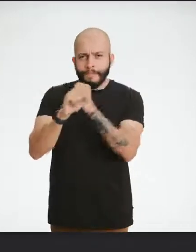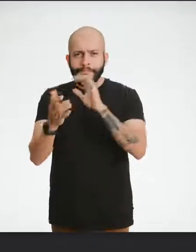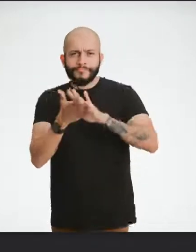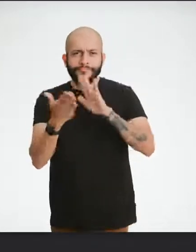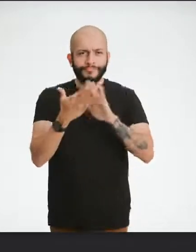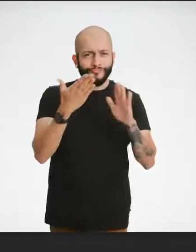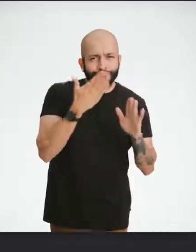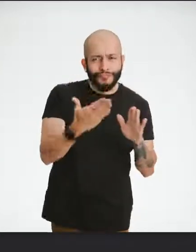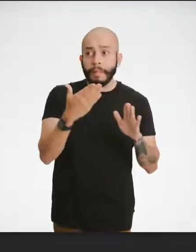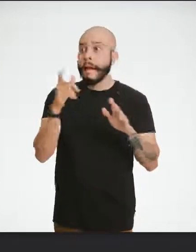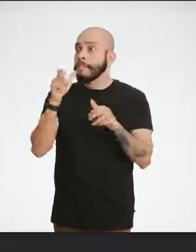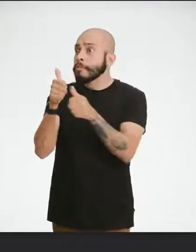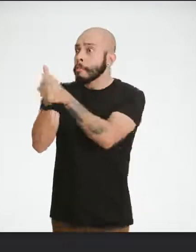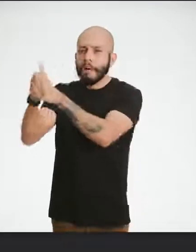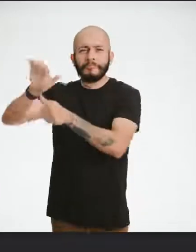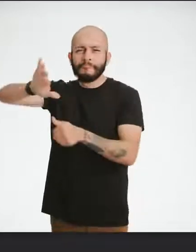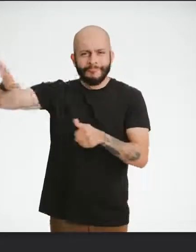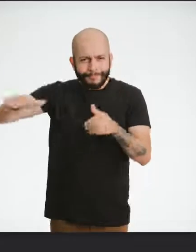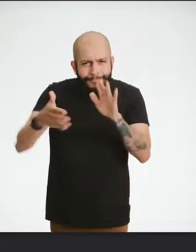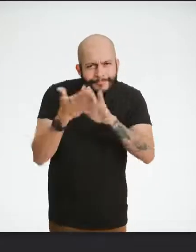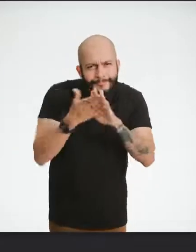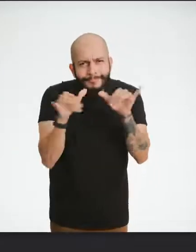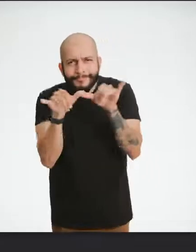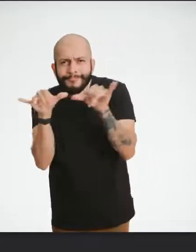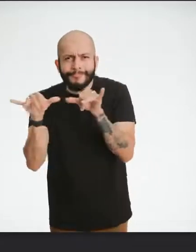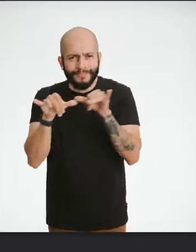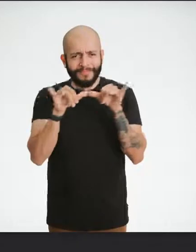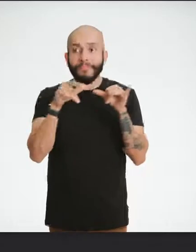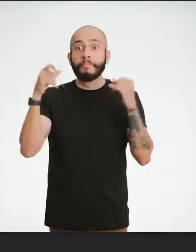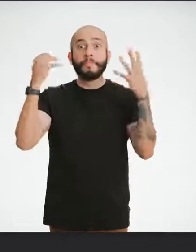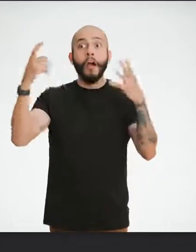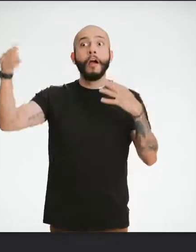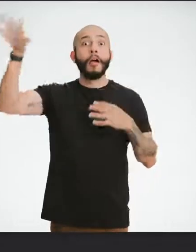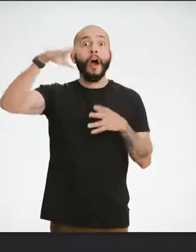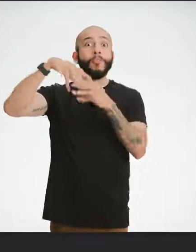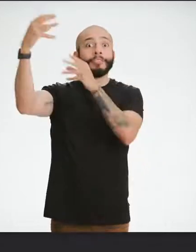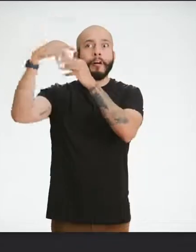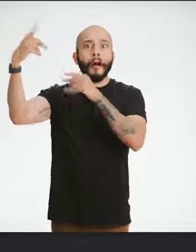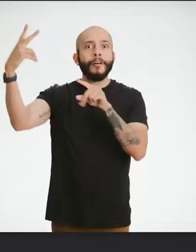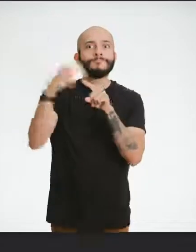tracking users, and we've been pleased to see many third-party ad networks adopt it.